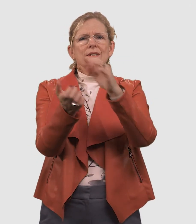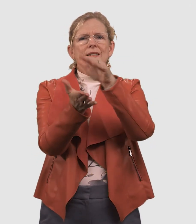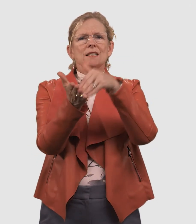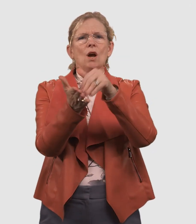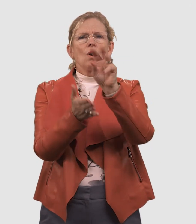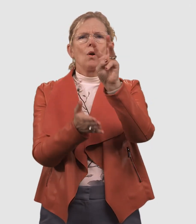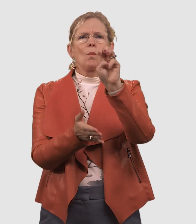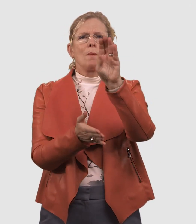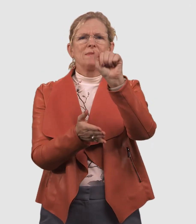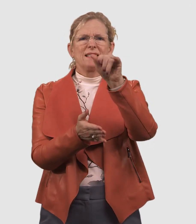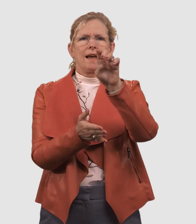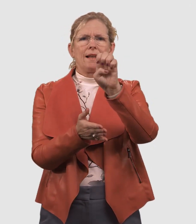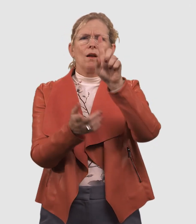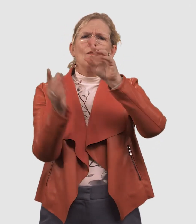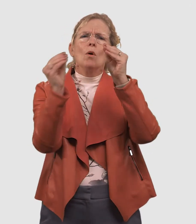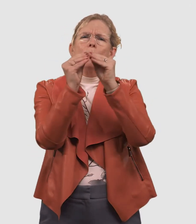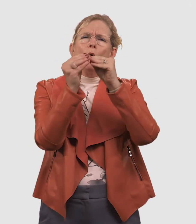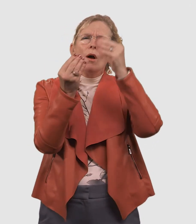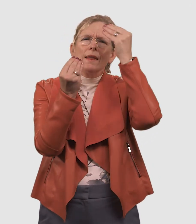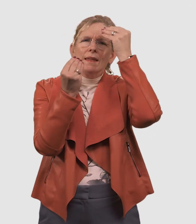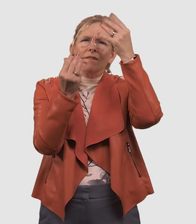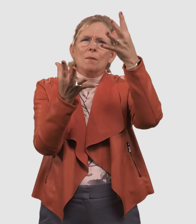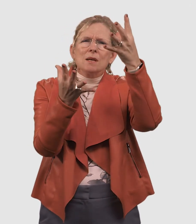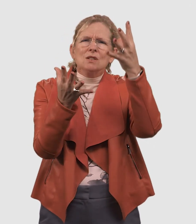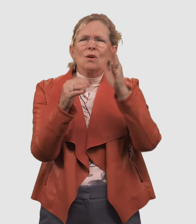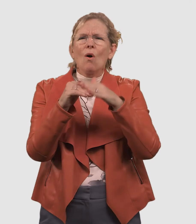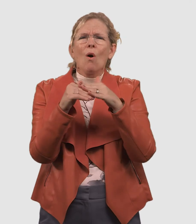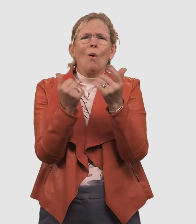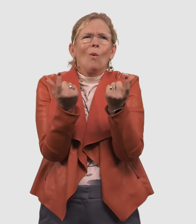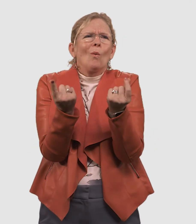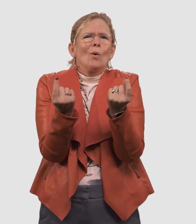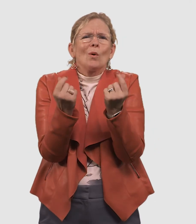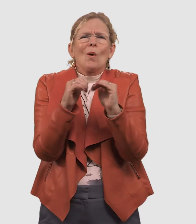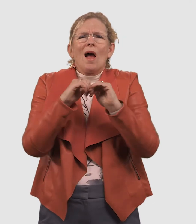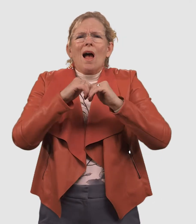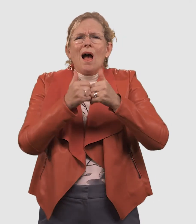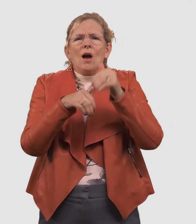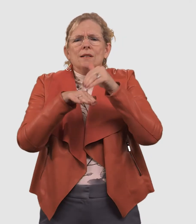· Visit the Student Health Center’s website for more information